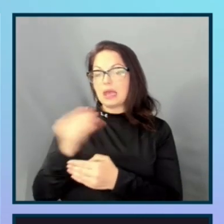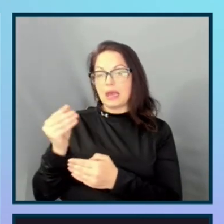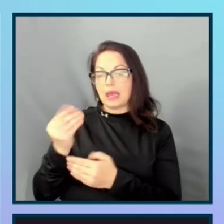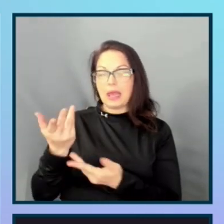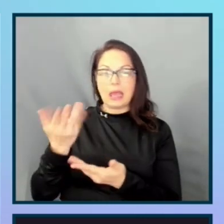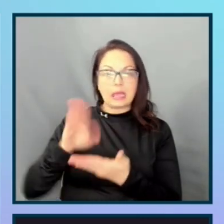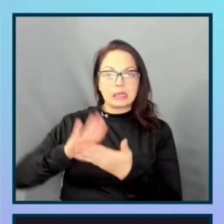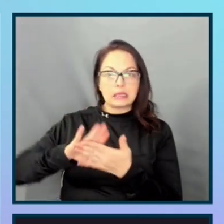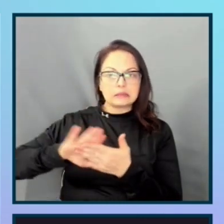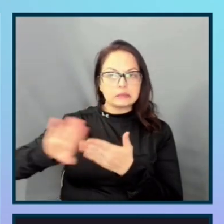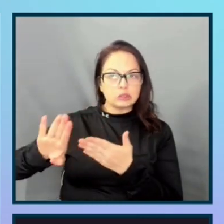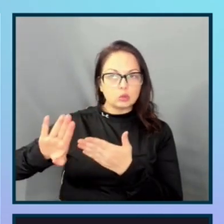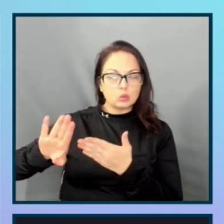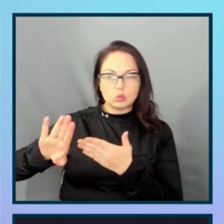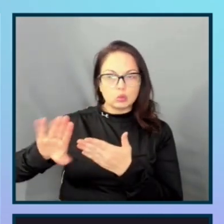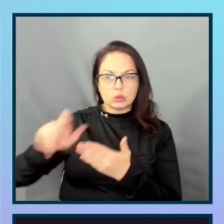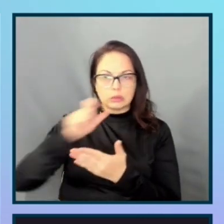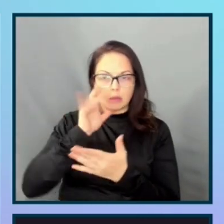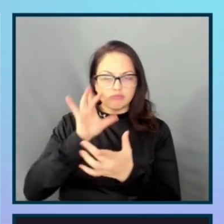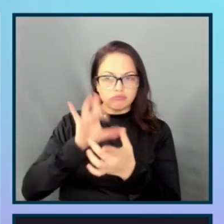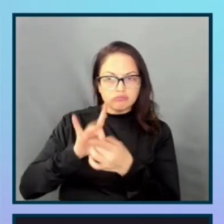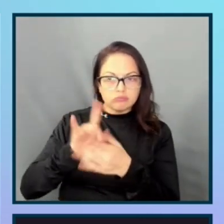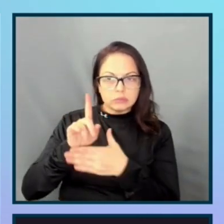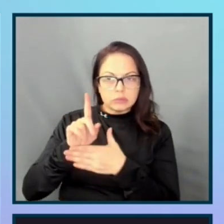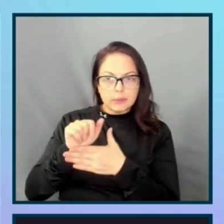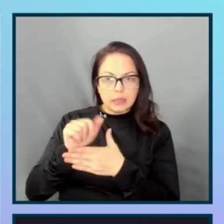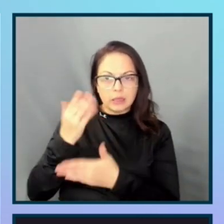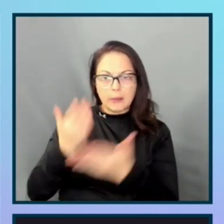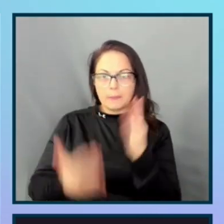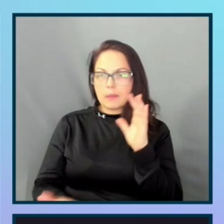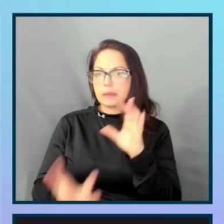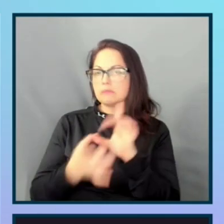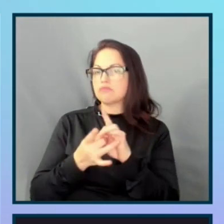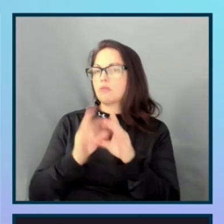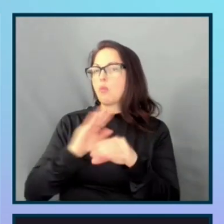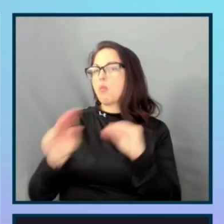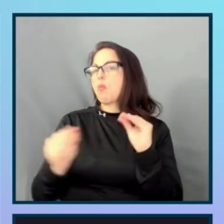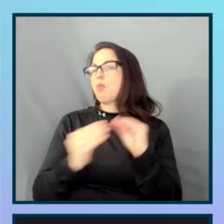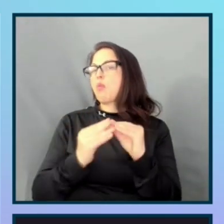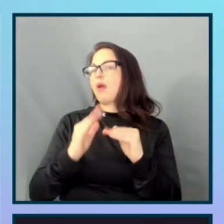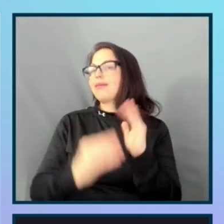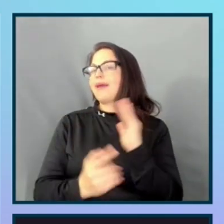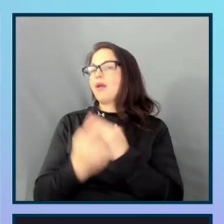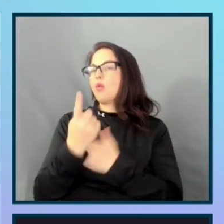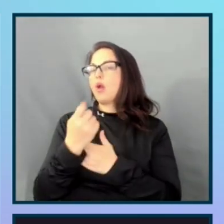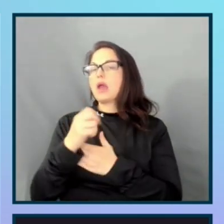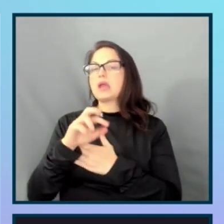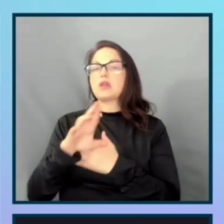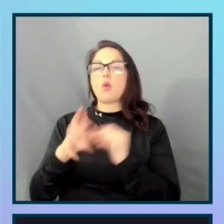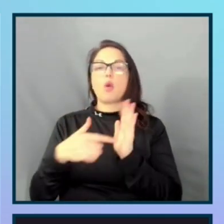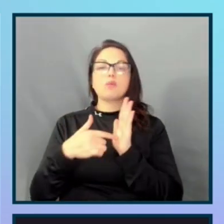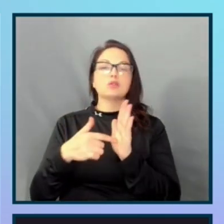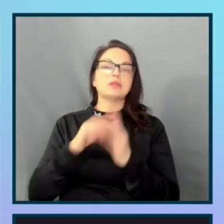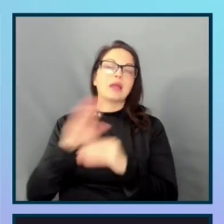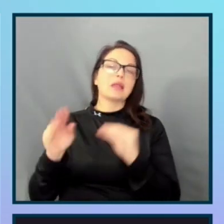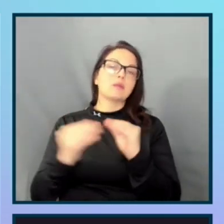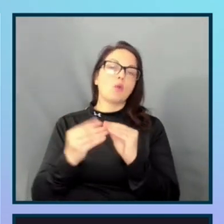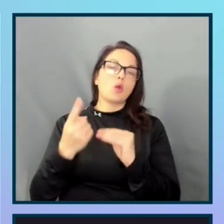They may, in many cases encompass more than one, or present in more ways than one. And one person themselves